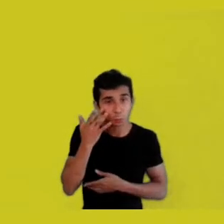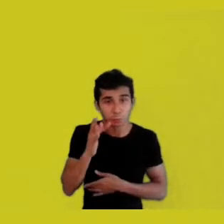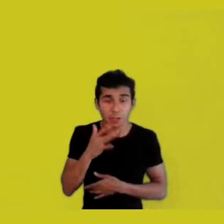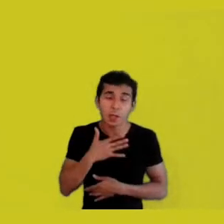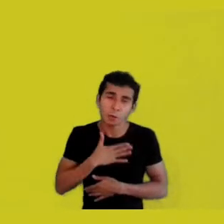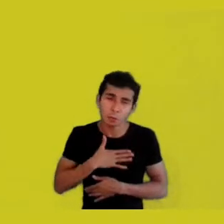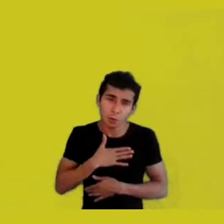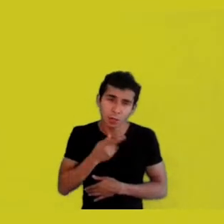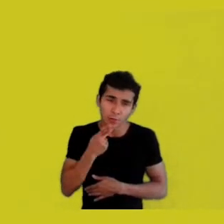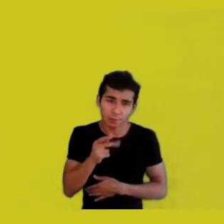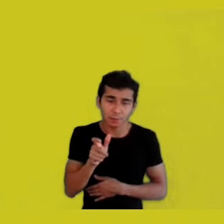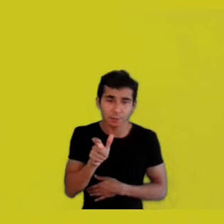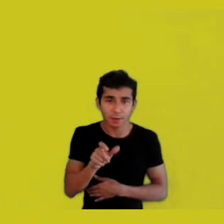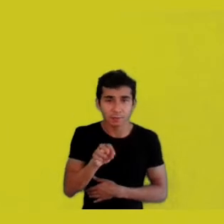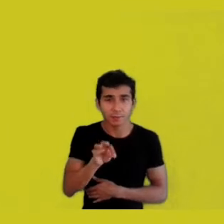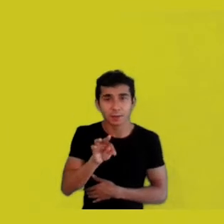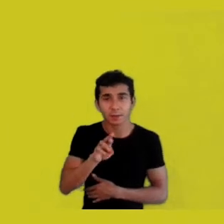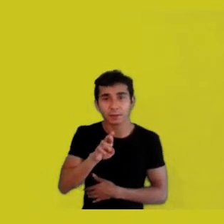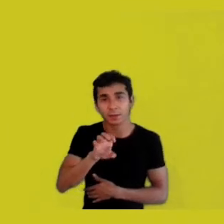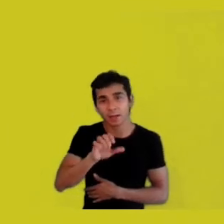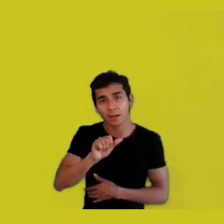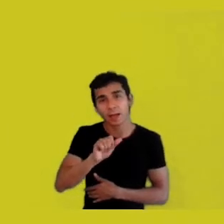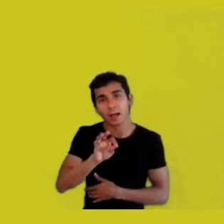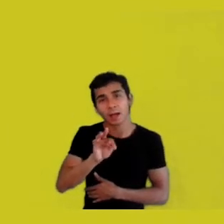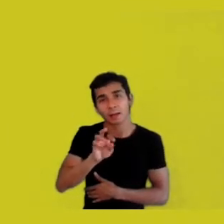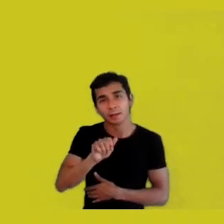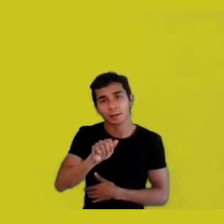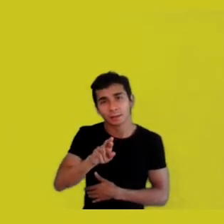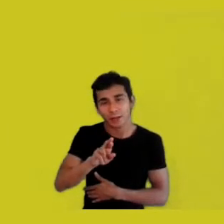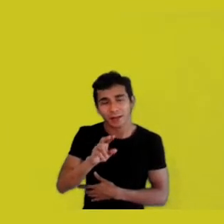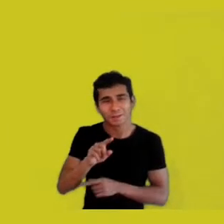I have a hard time associating